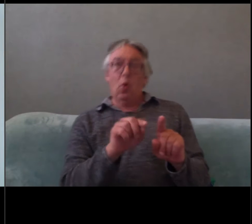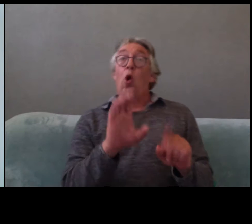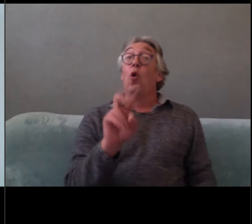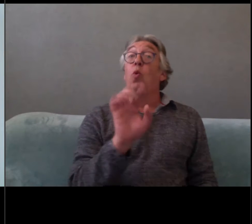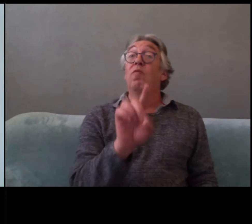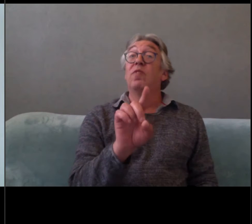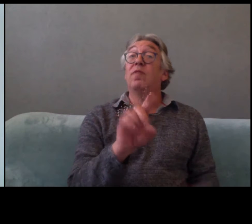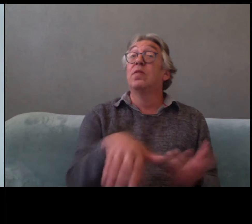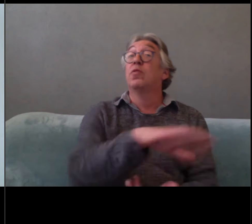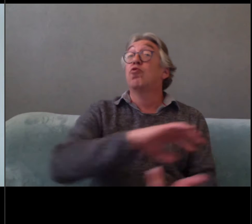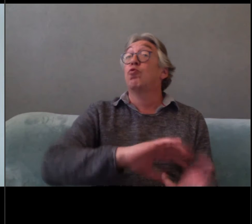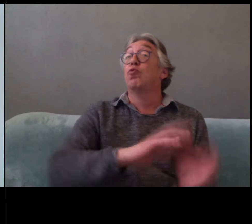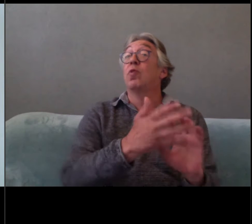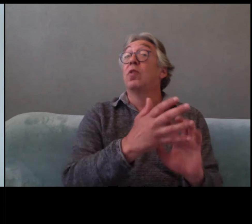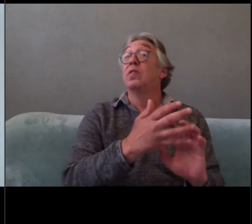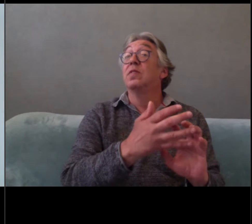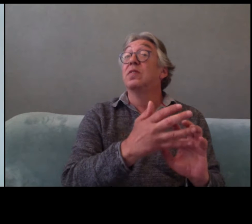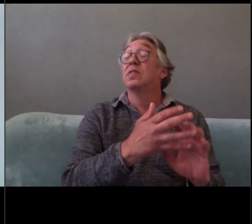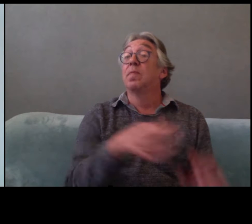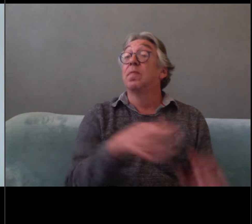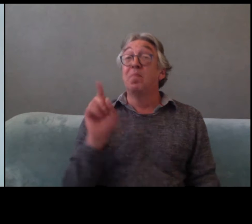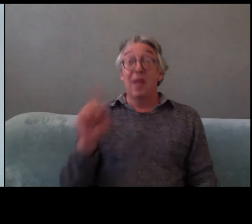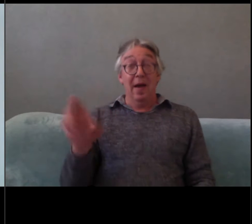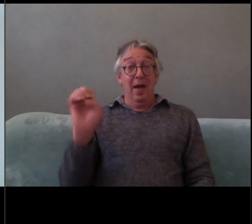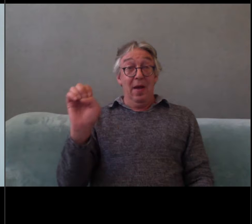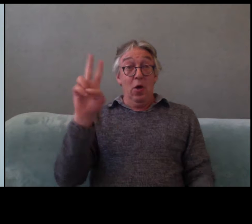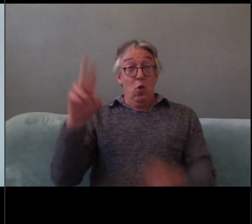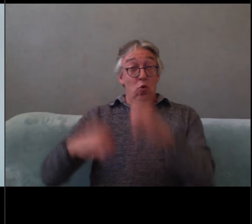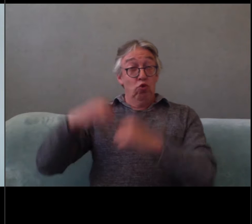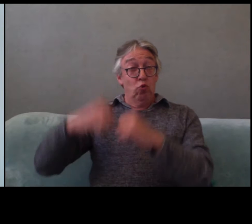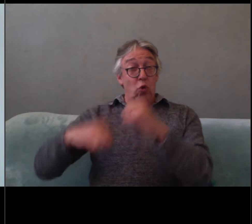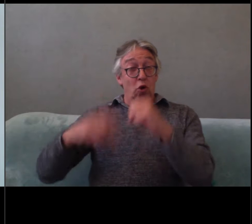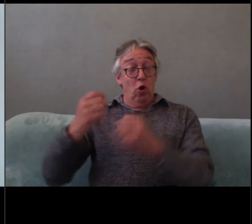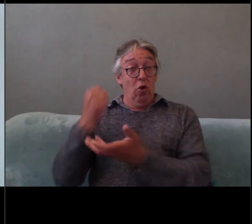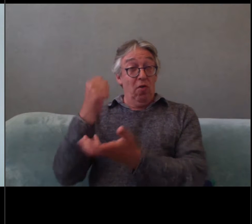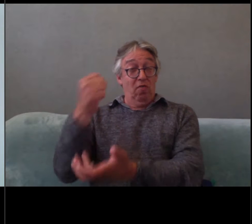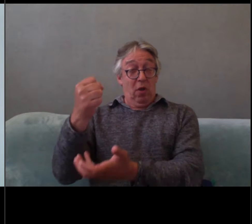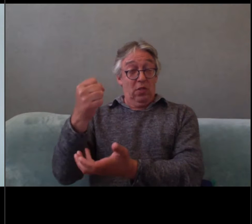and how it'll affect the way the EU supports persons with disabilities.